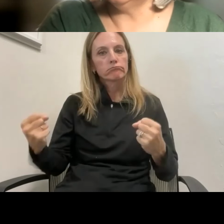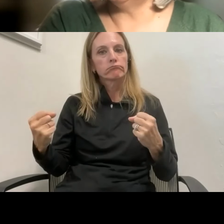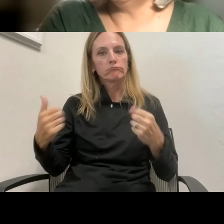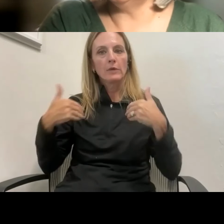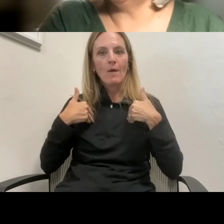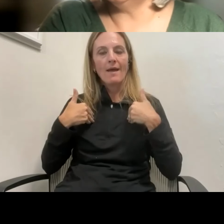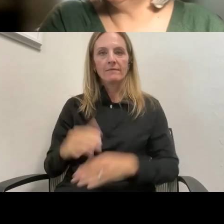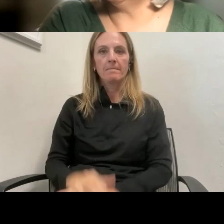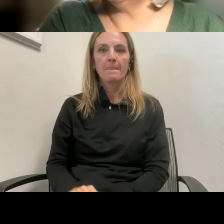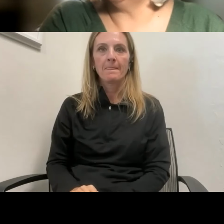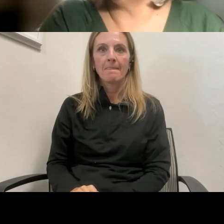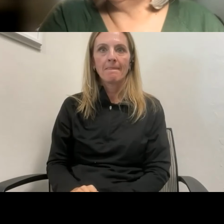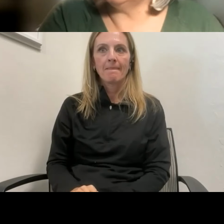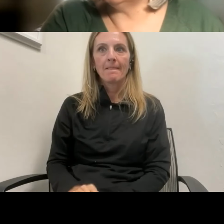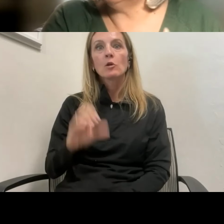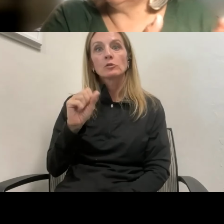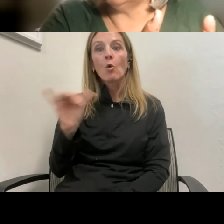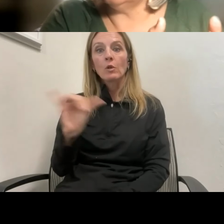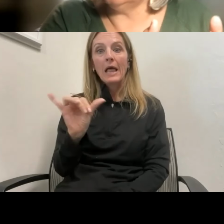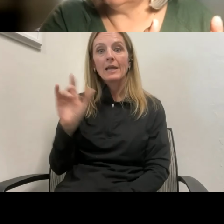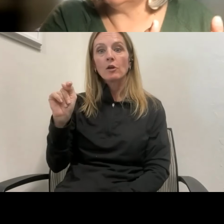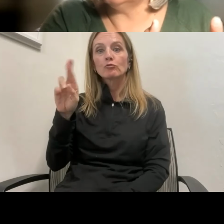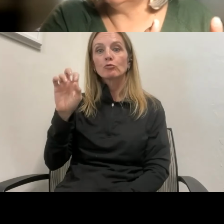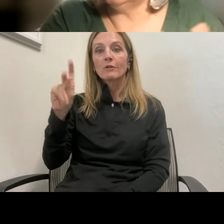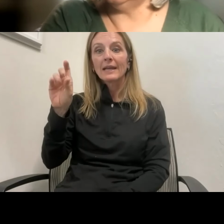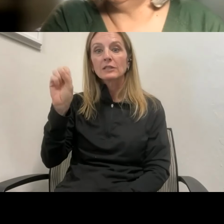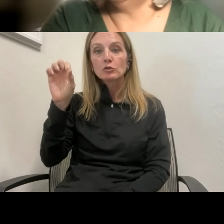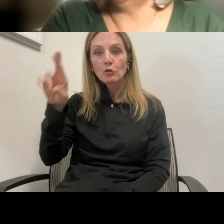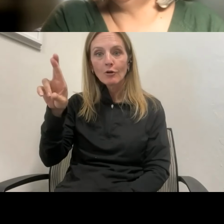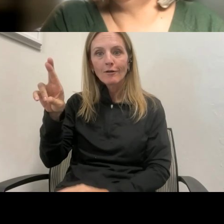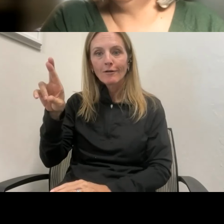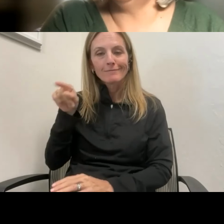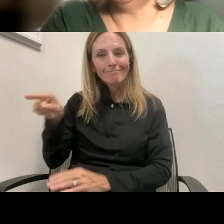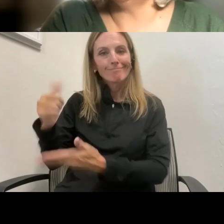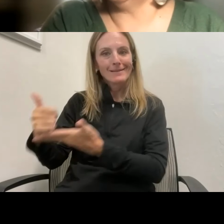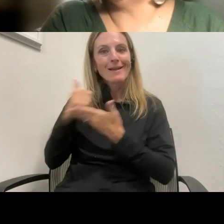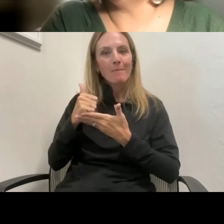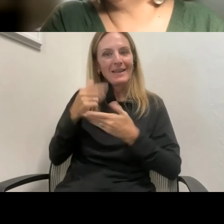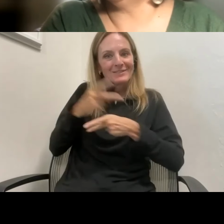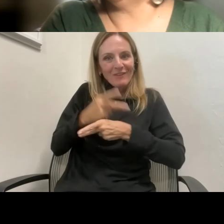And so like the trickster is helping us figure that all out and so that's important.